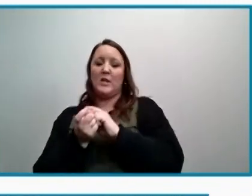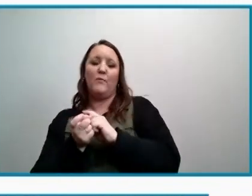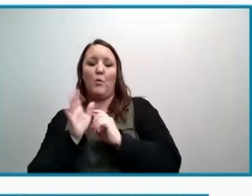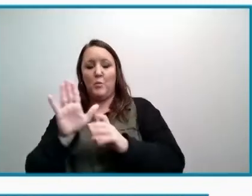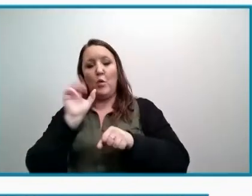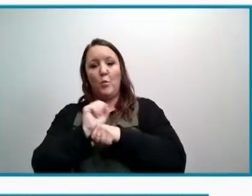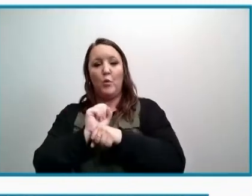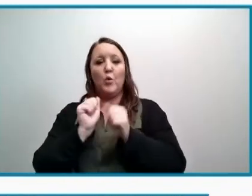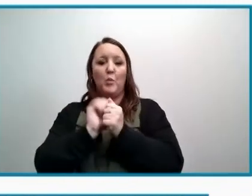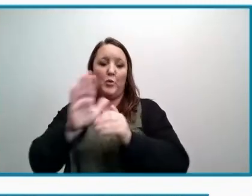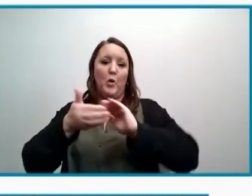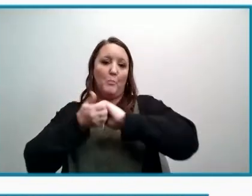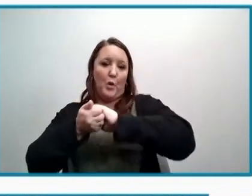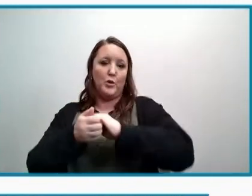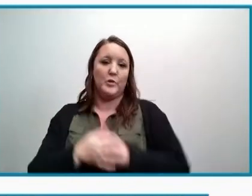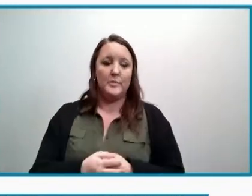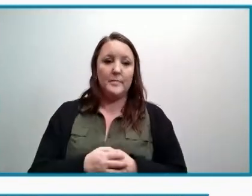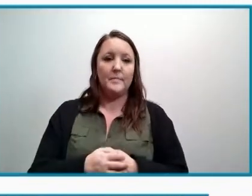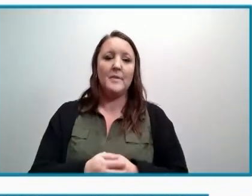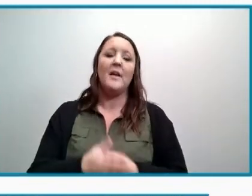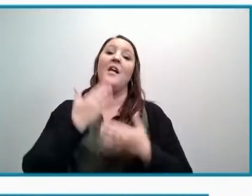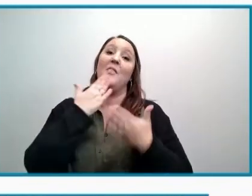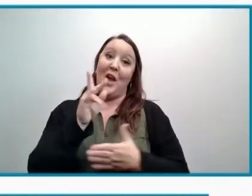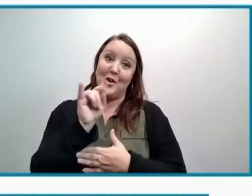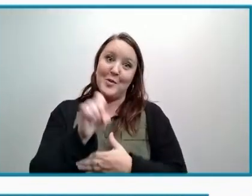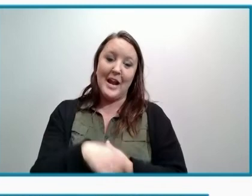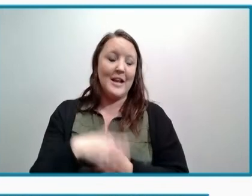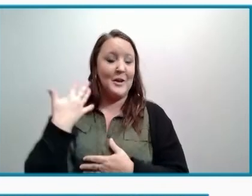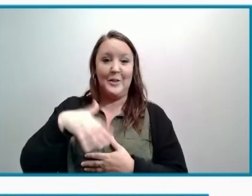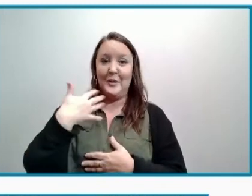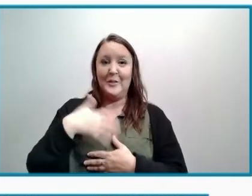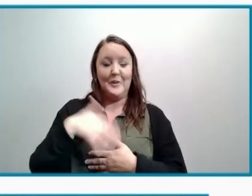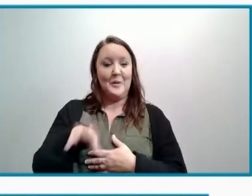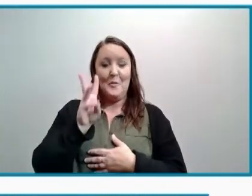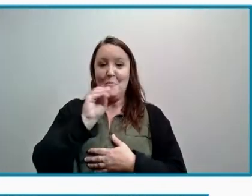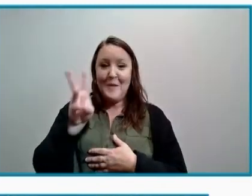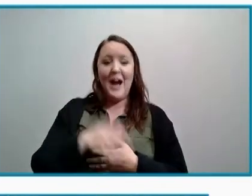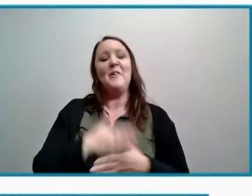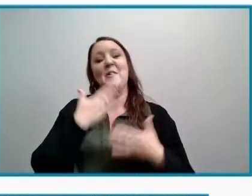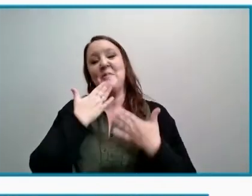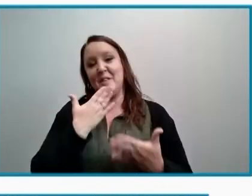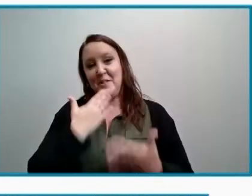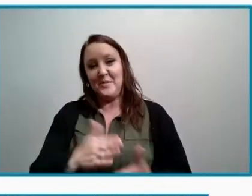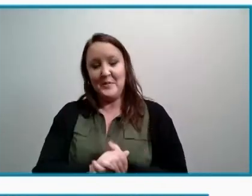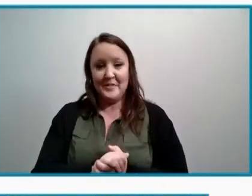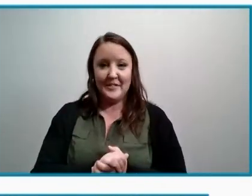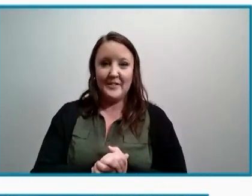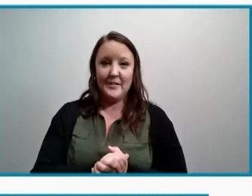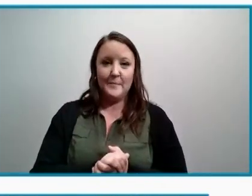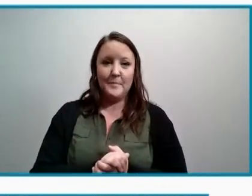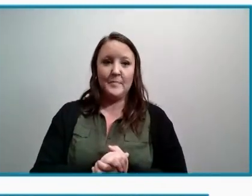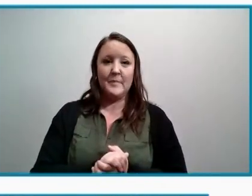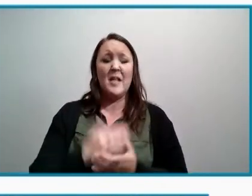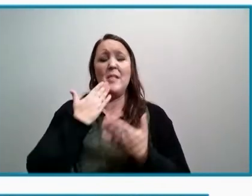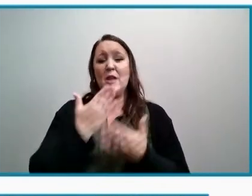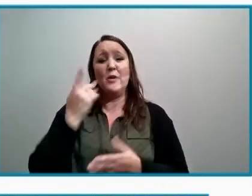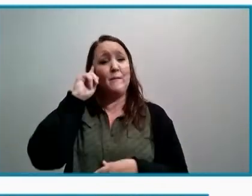I think that was an incredibly inspiring and thank you and thank you all Katie, Charlie, Gill, Sakate,